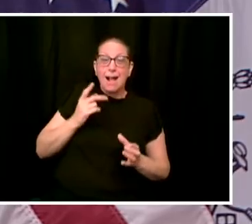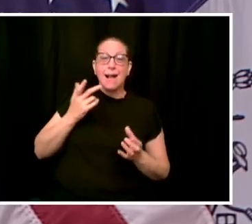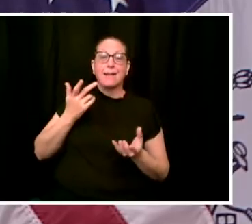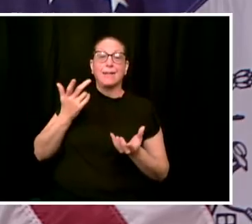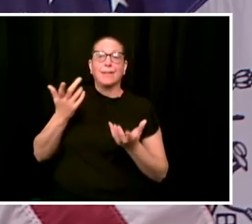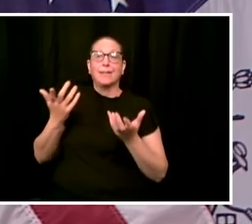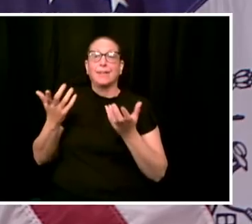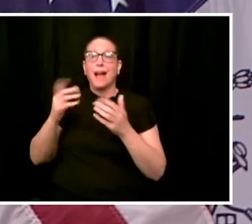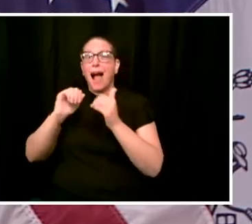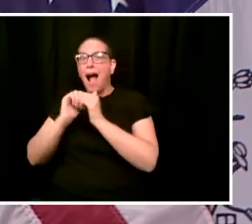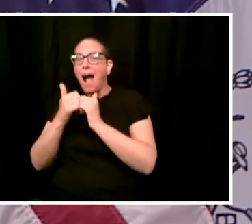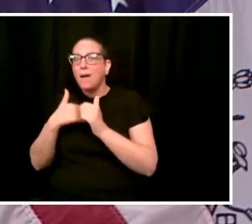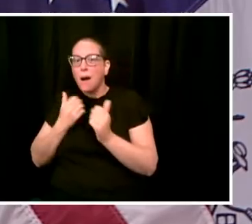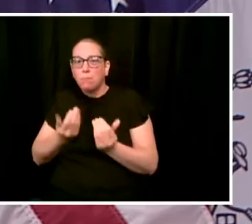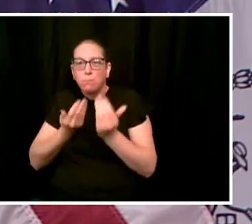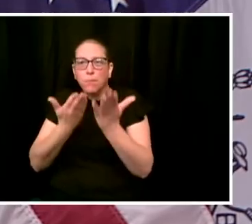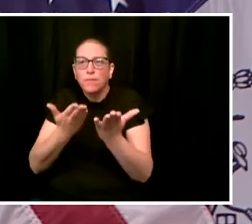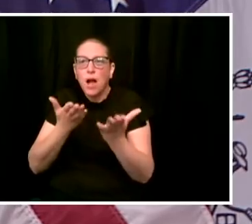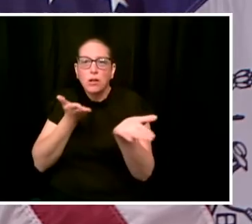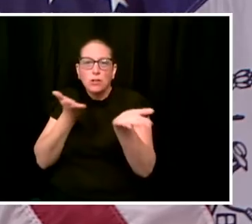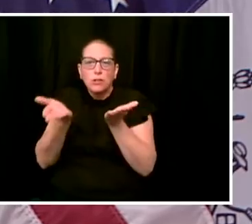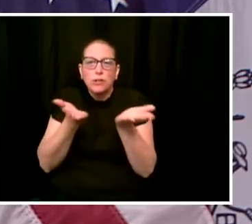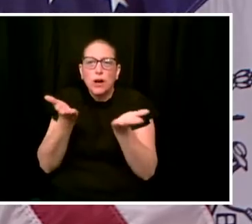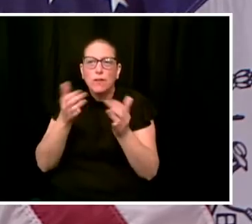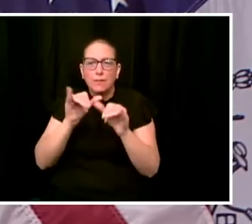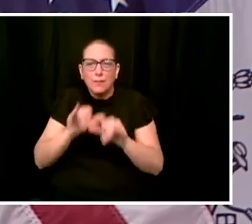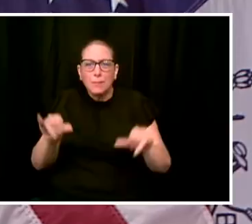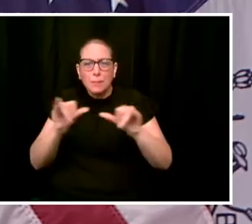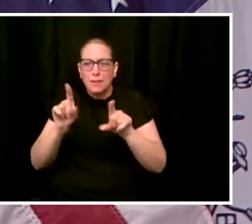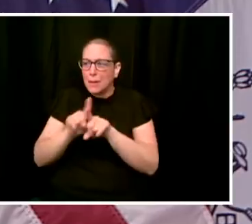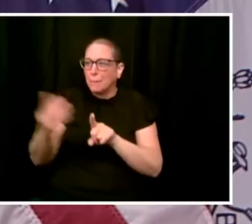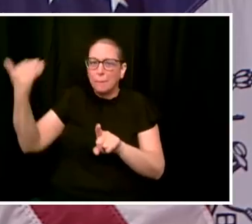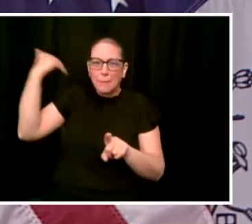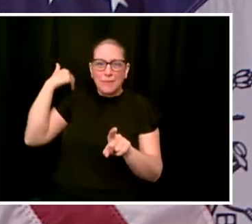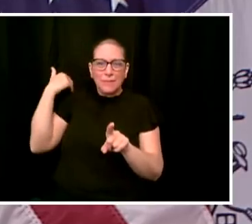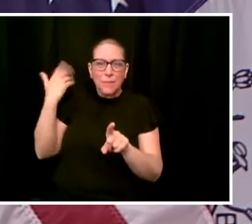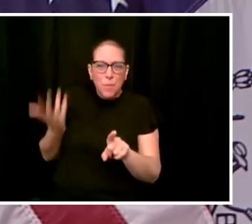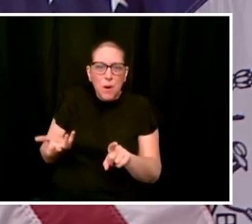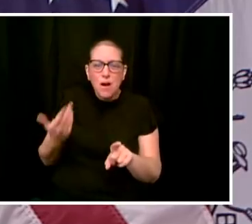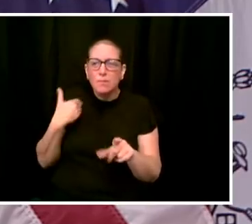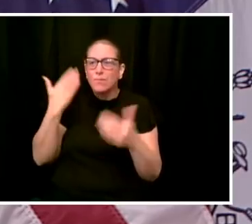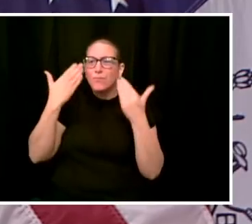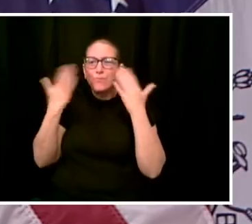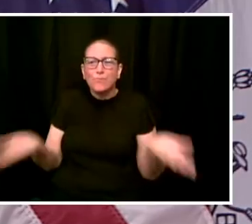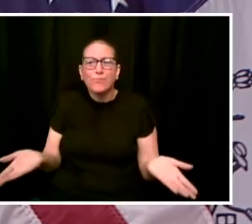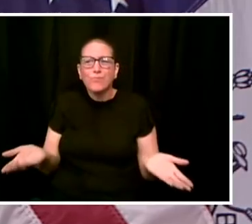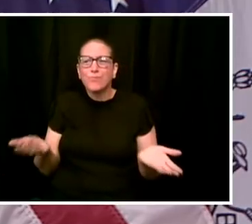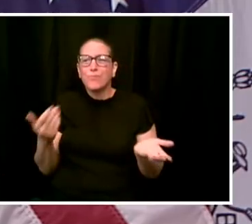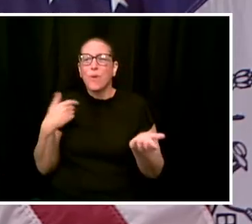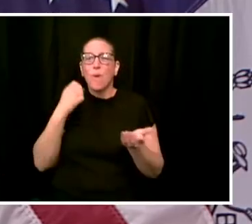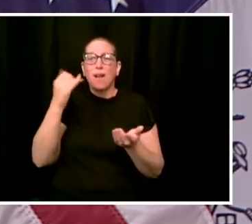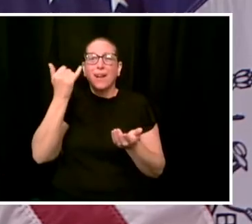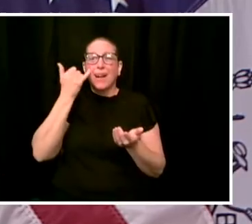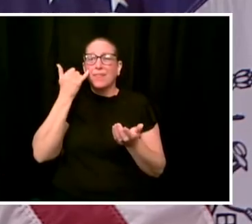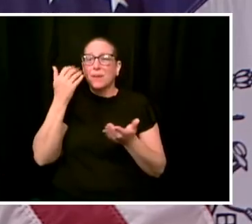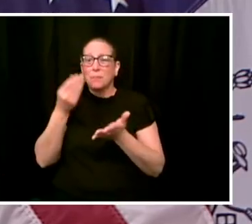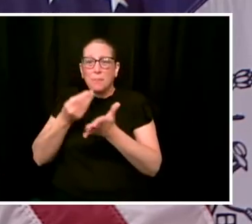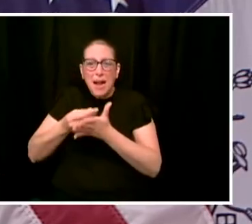WHEN THEY WILL GET BACK AND FOR